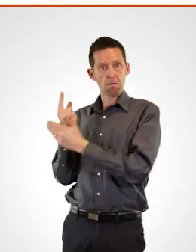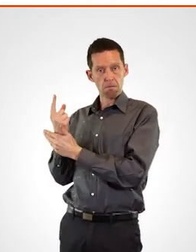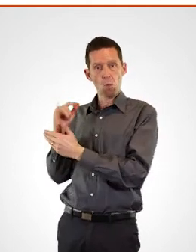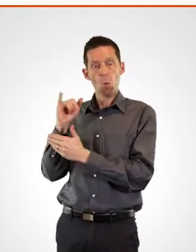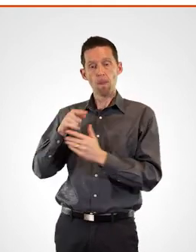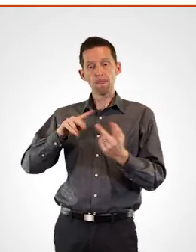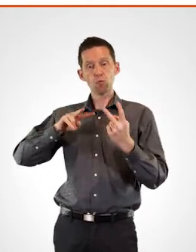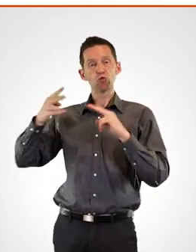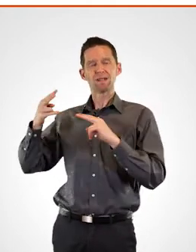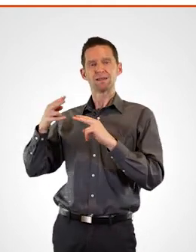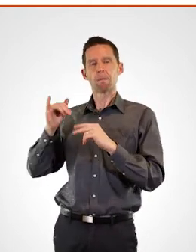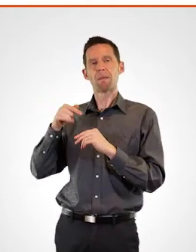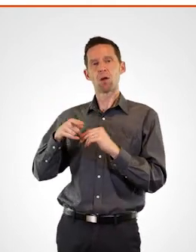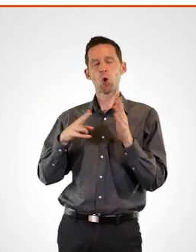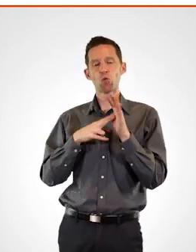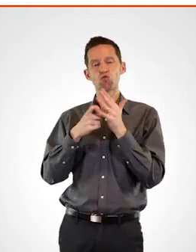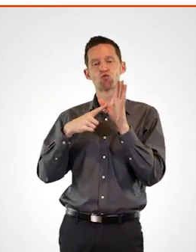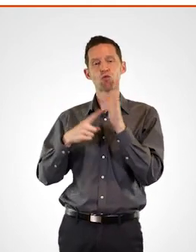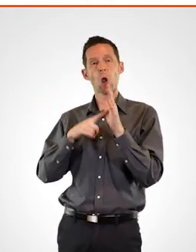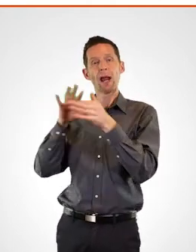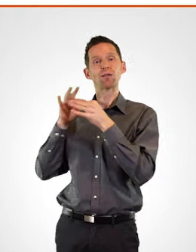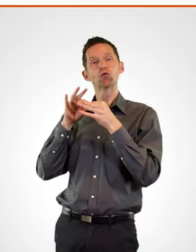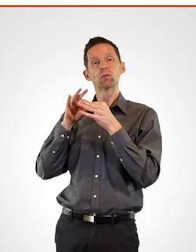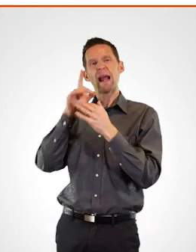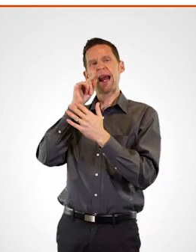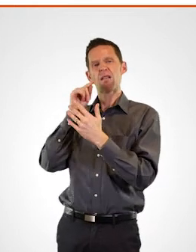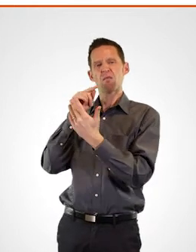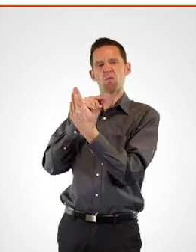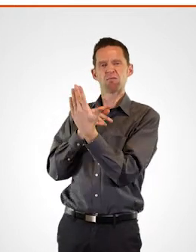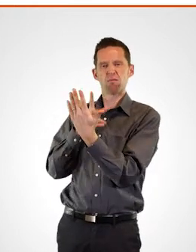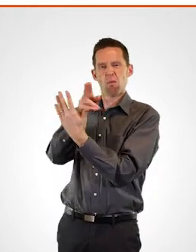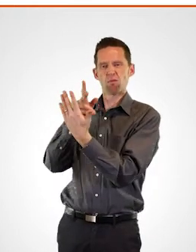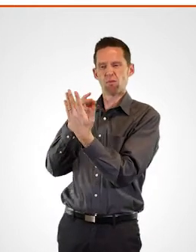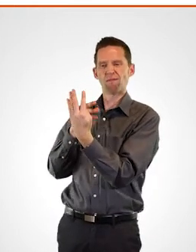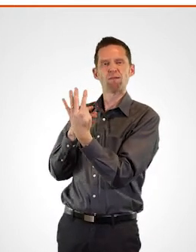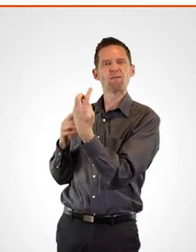or neural connections can be pruned, which causes genes not to present themselves.